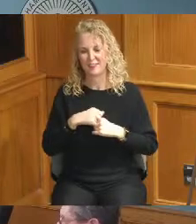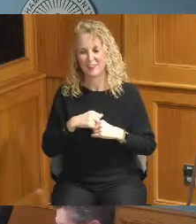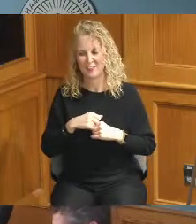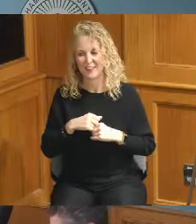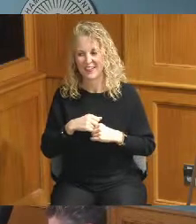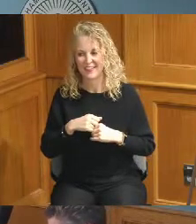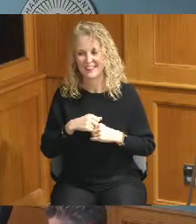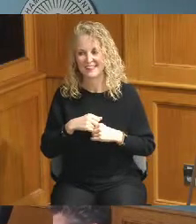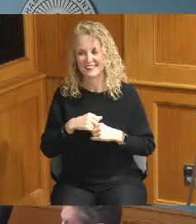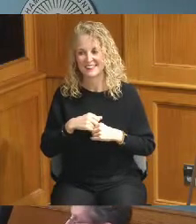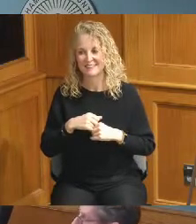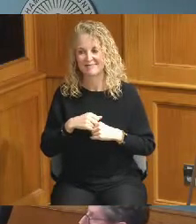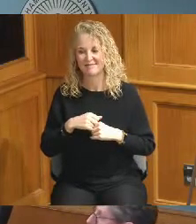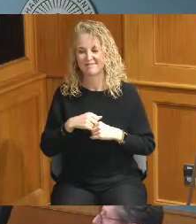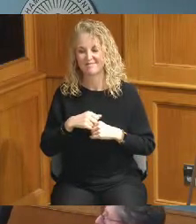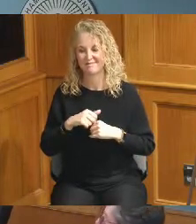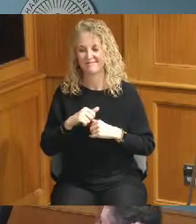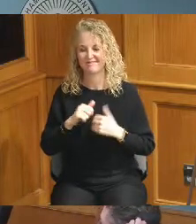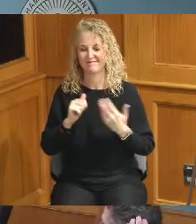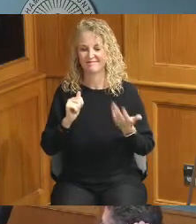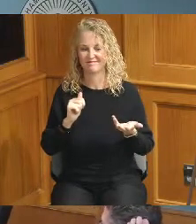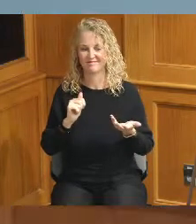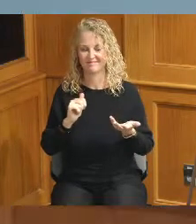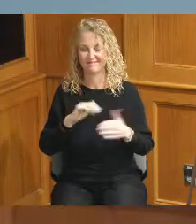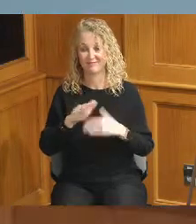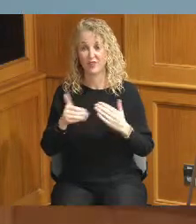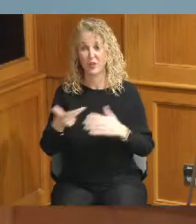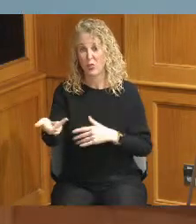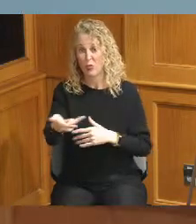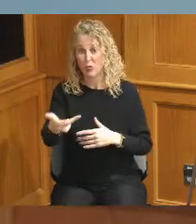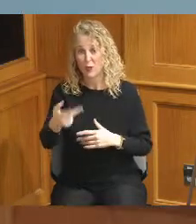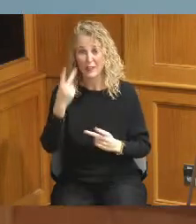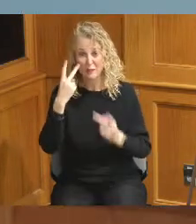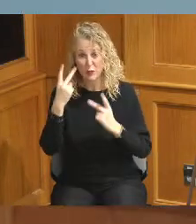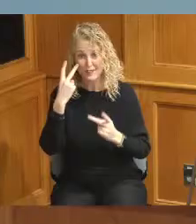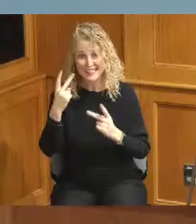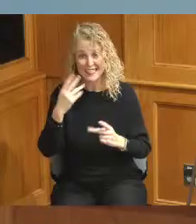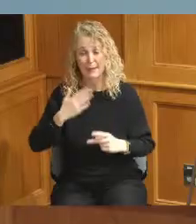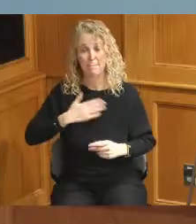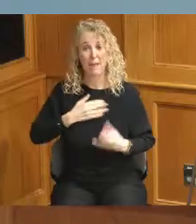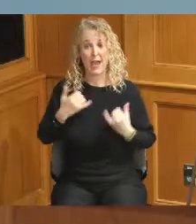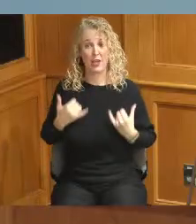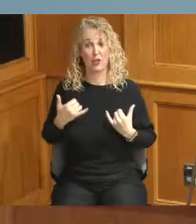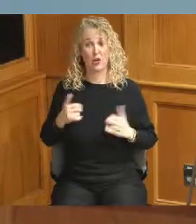well in that our our and all of you have seen the building where I'm at now in the 1970s that has